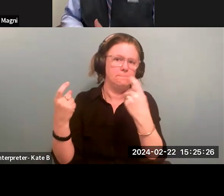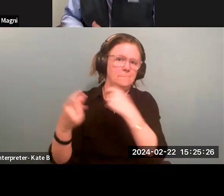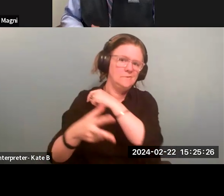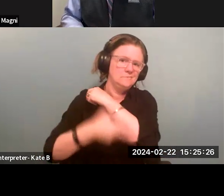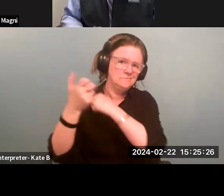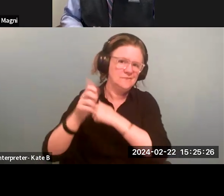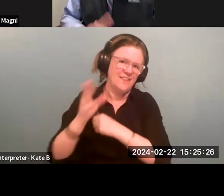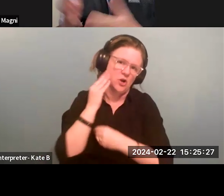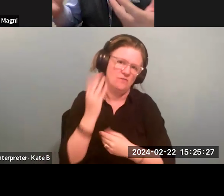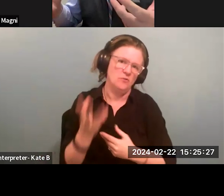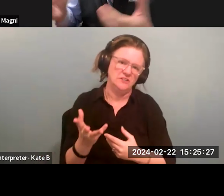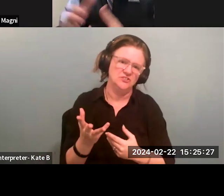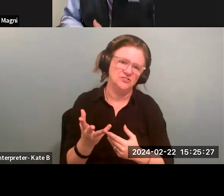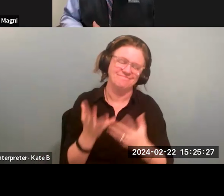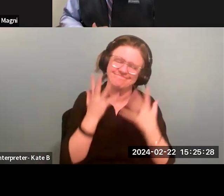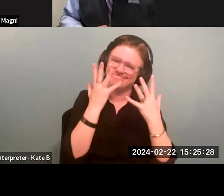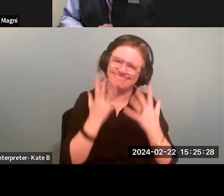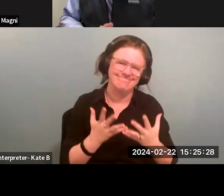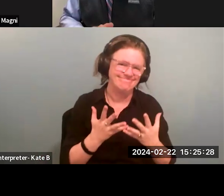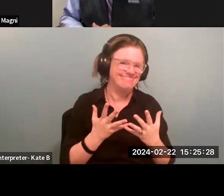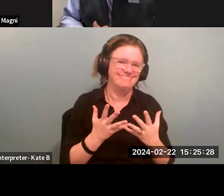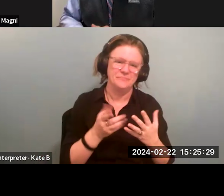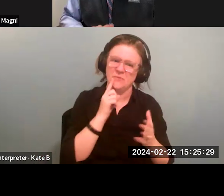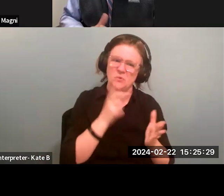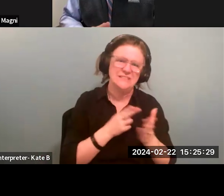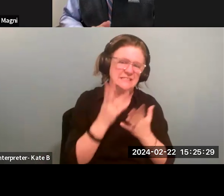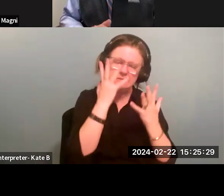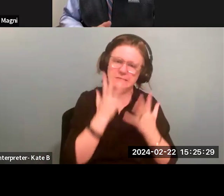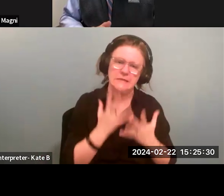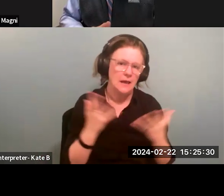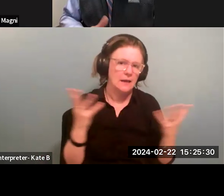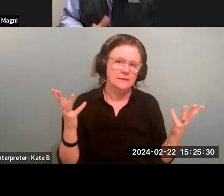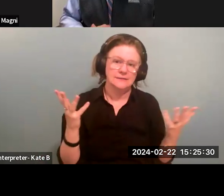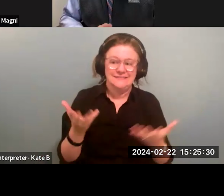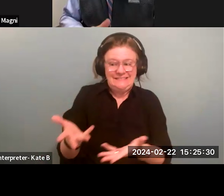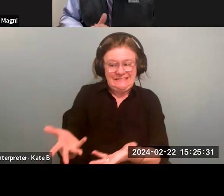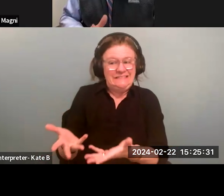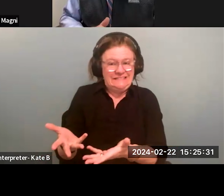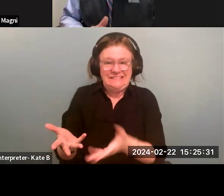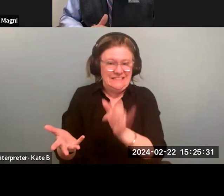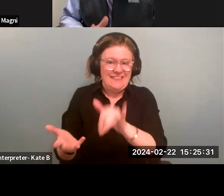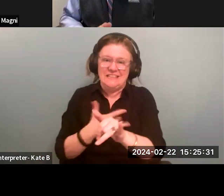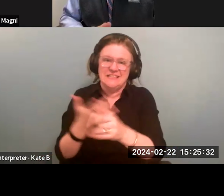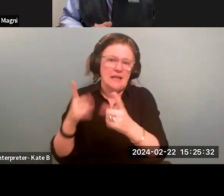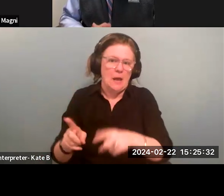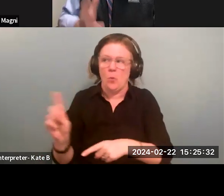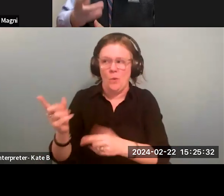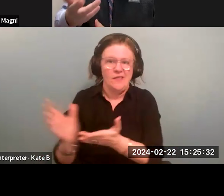as targets, which is, honestly, so sad. But that that's where they're making their money.